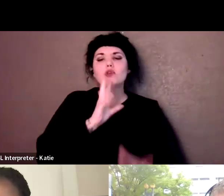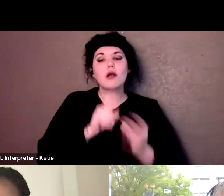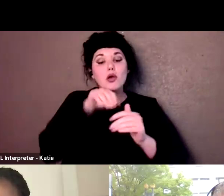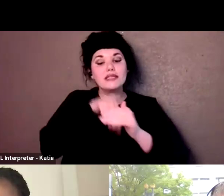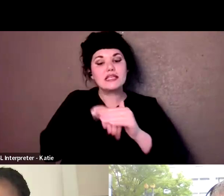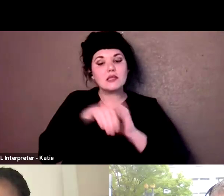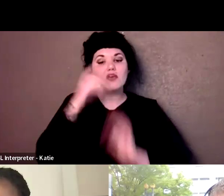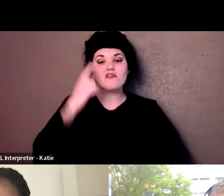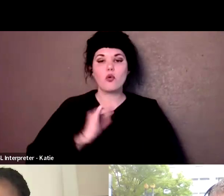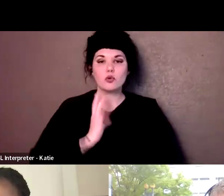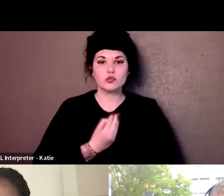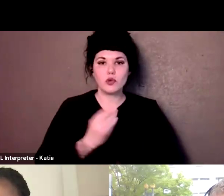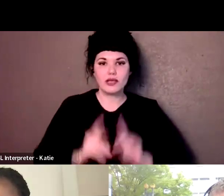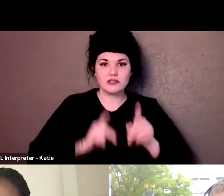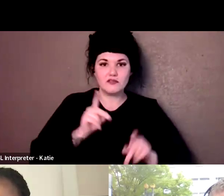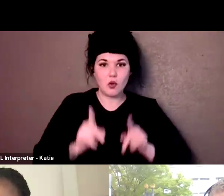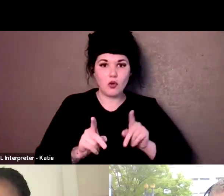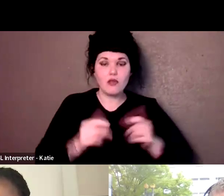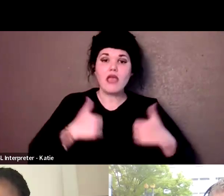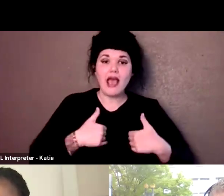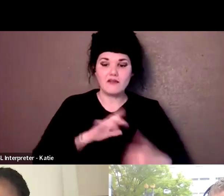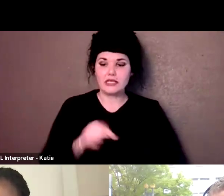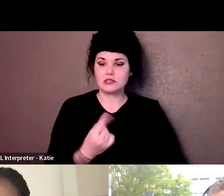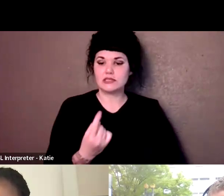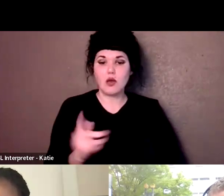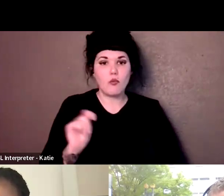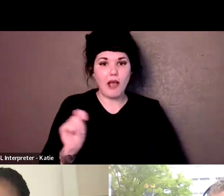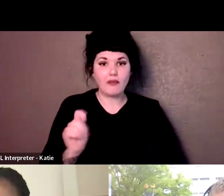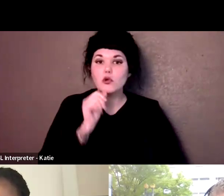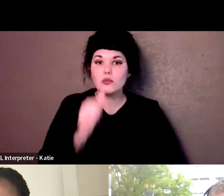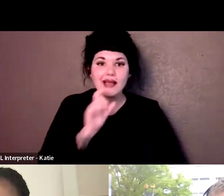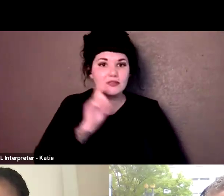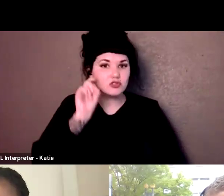single bathrooms that were non-gendered. One day someone said, "Wait, don't we